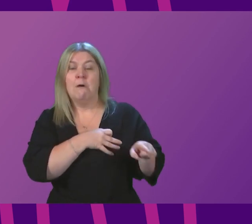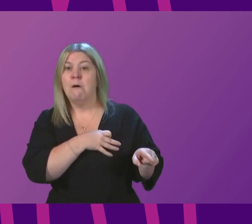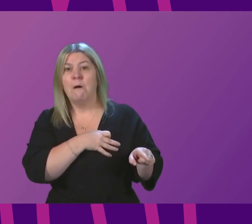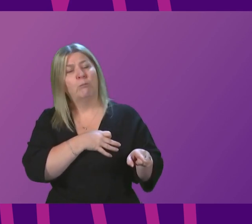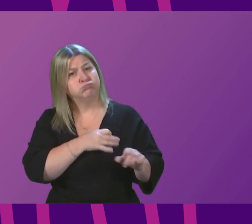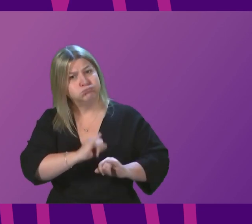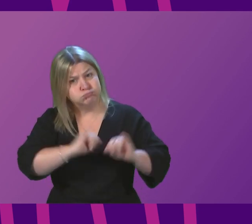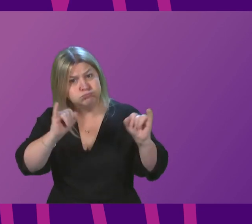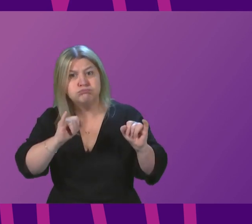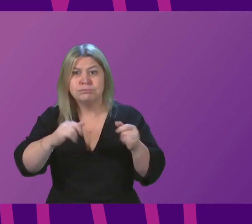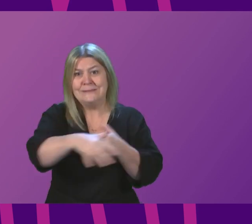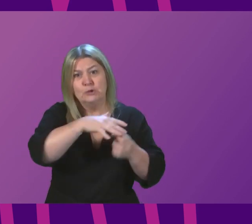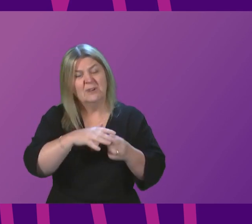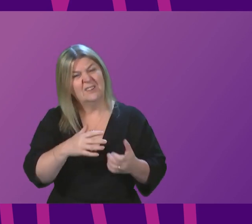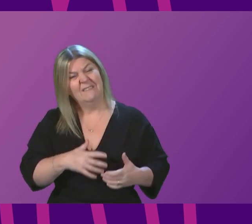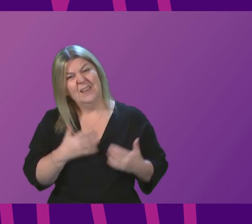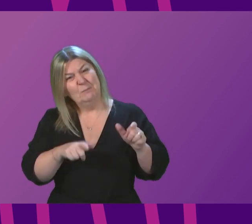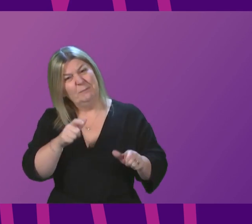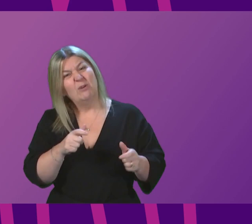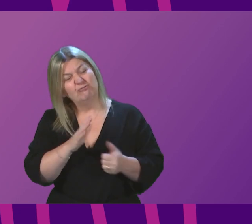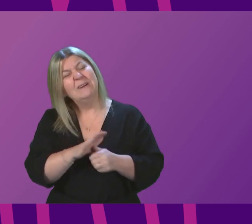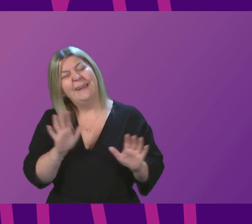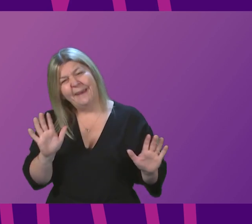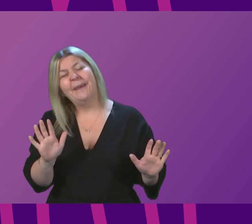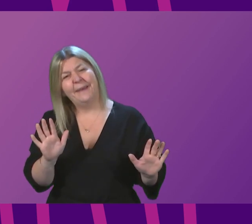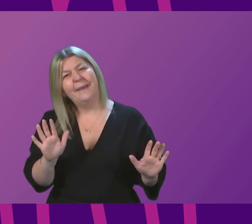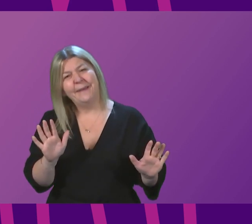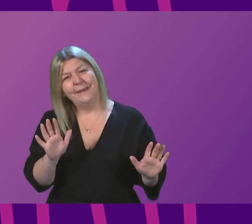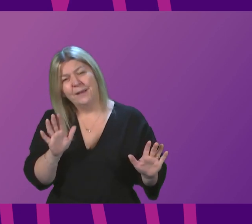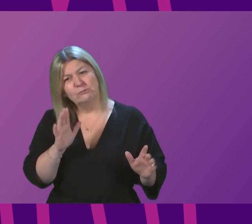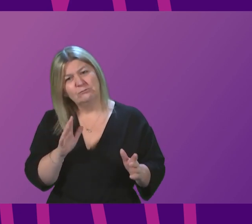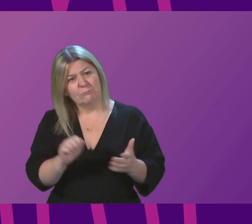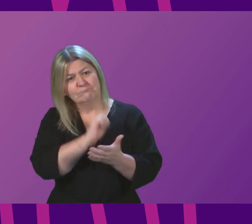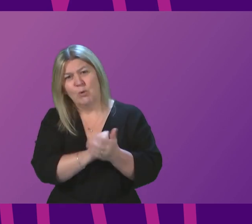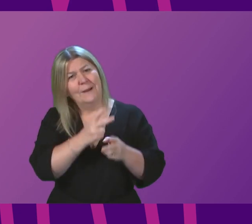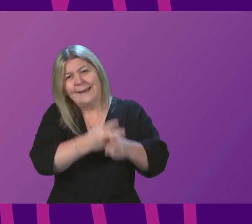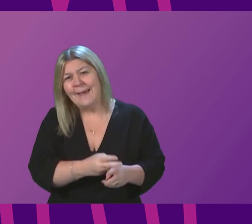has let down patients and staff who believed her when she said that a recovery plan was in place.